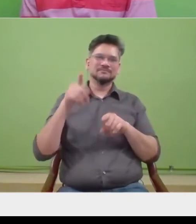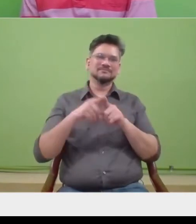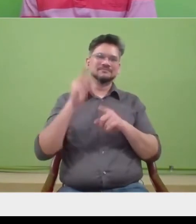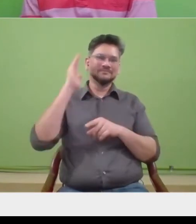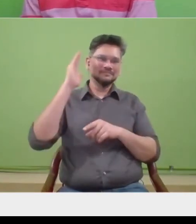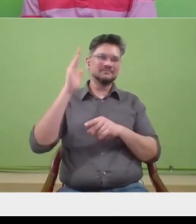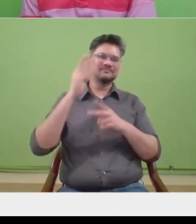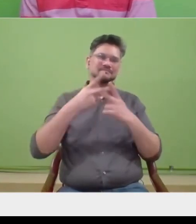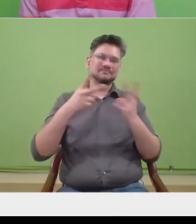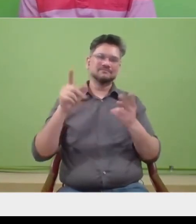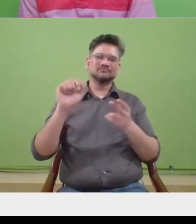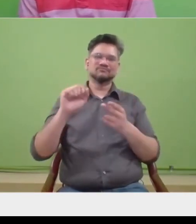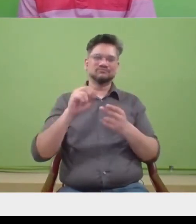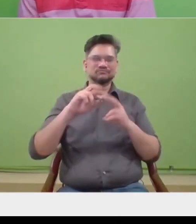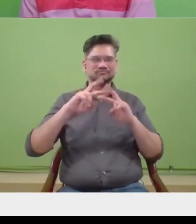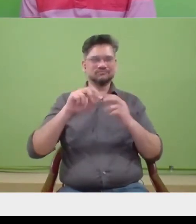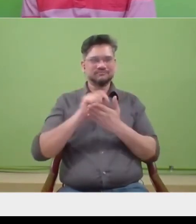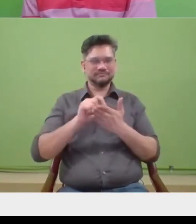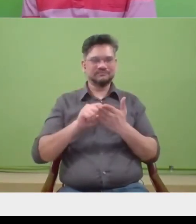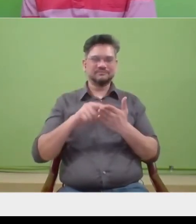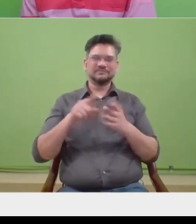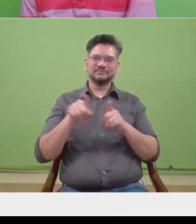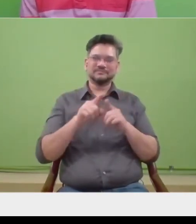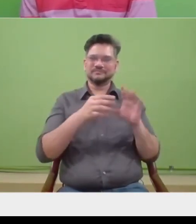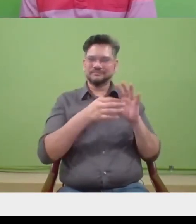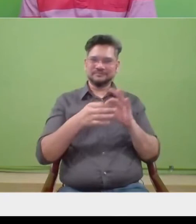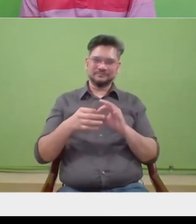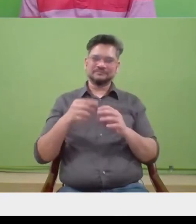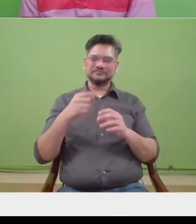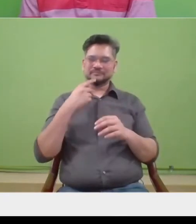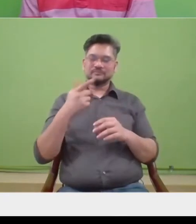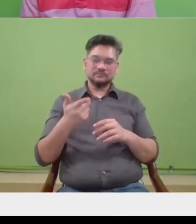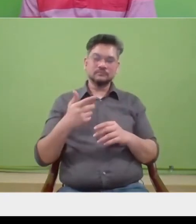it is not really an adjustment of the disabled child in the classroom that we have to